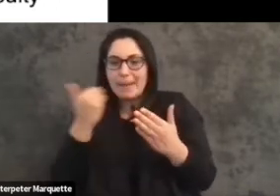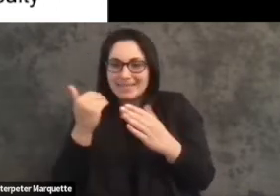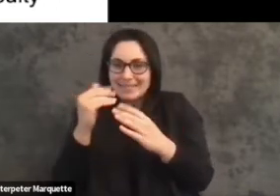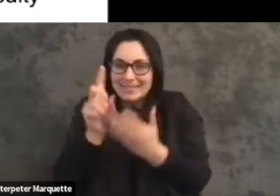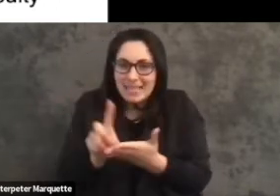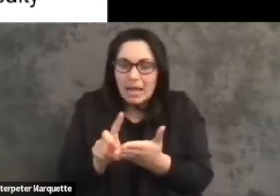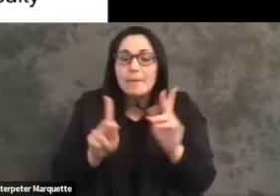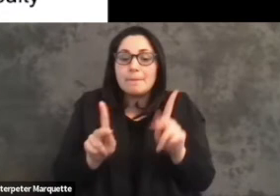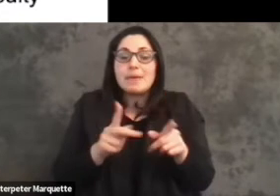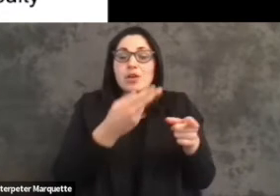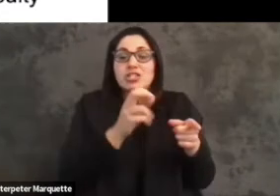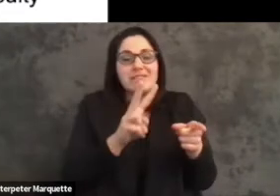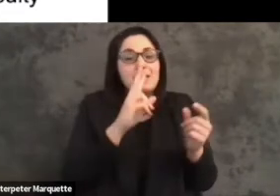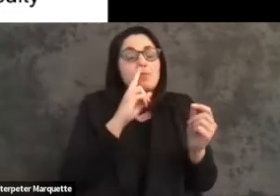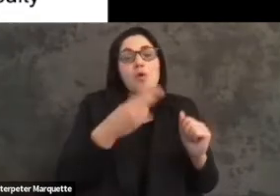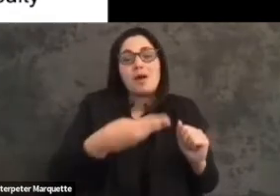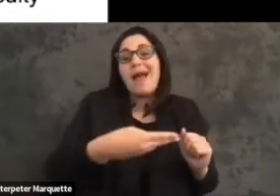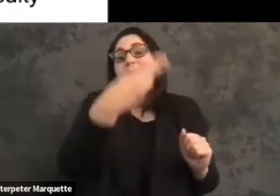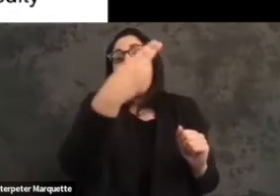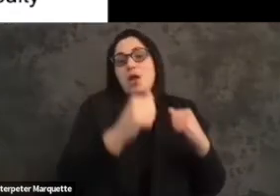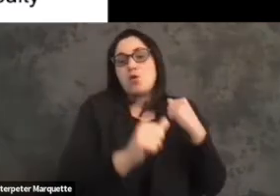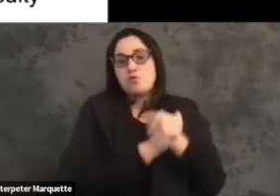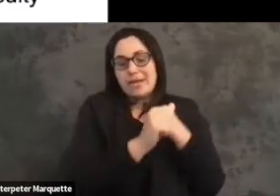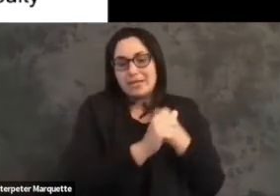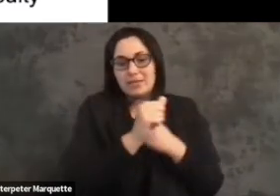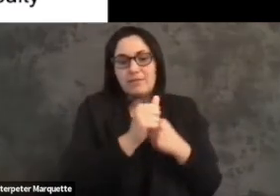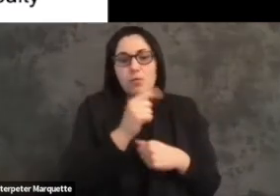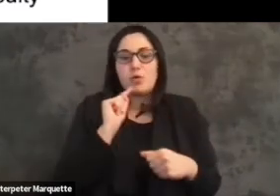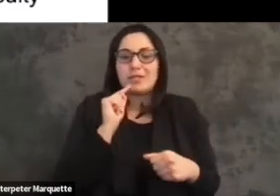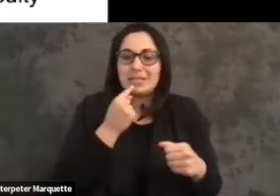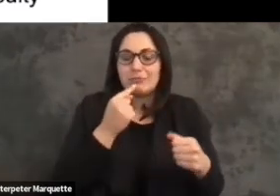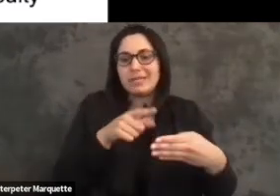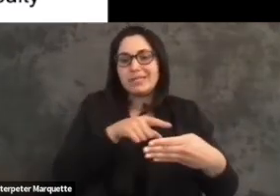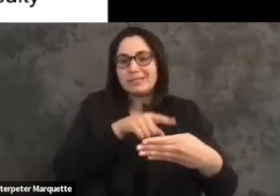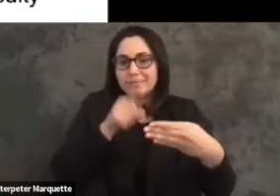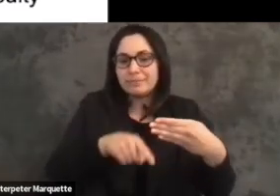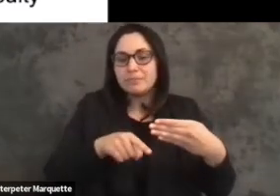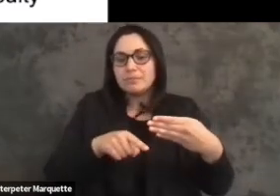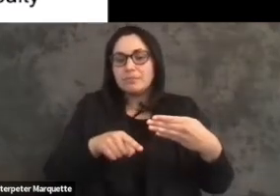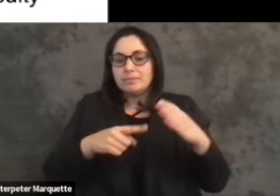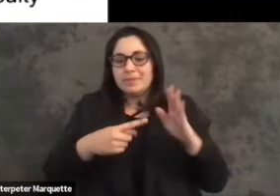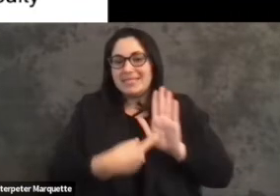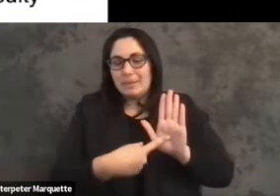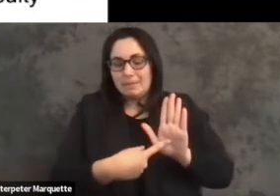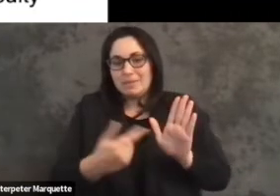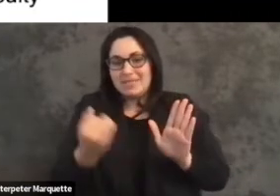COVID-19. It turns out that larger, more carefully designed studies have suggested that people